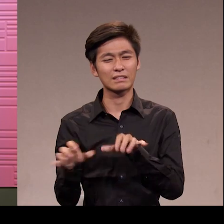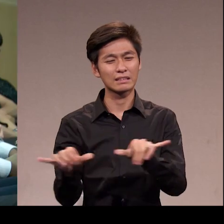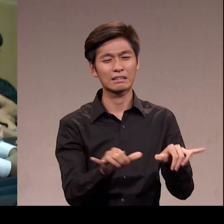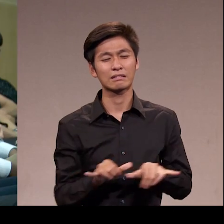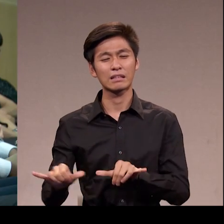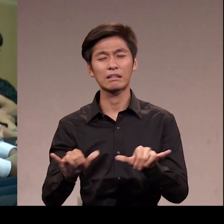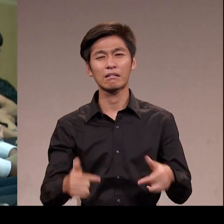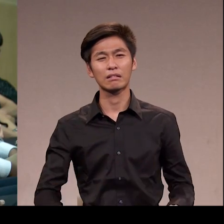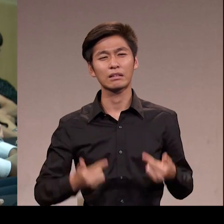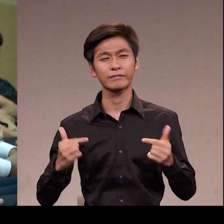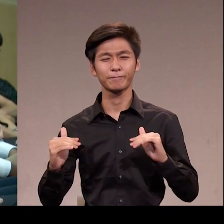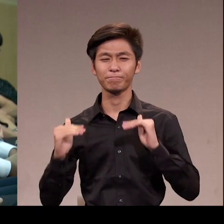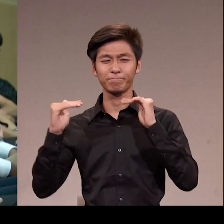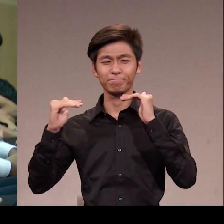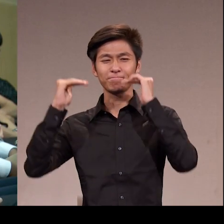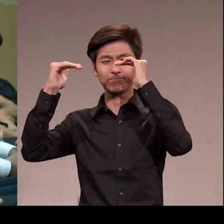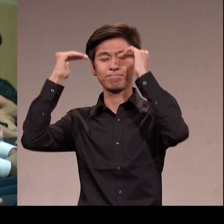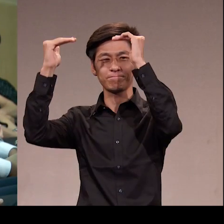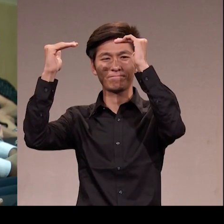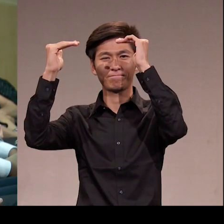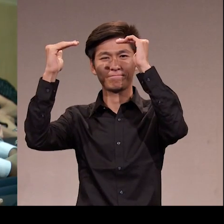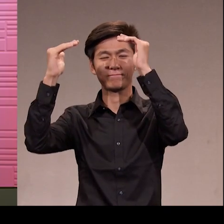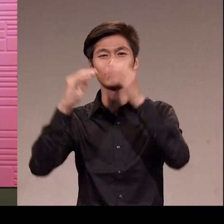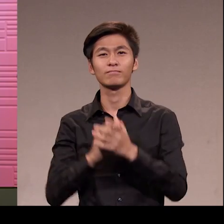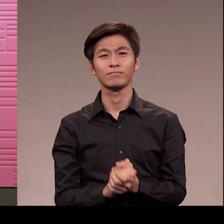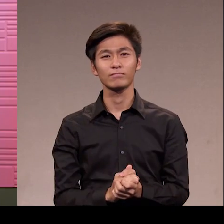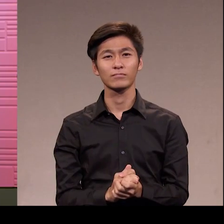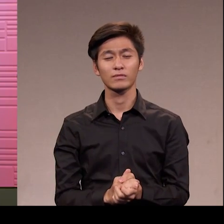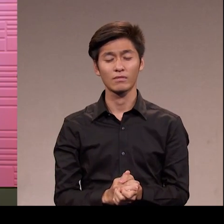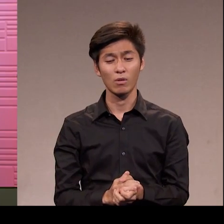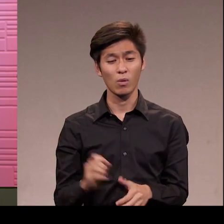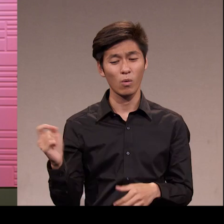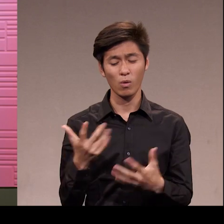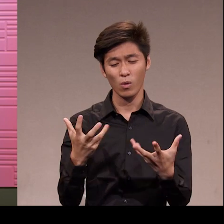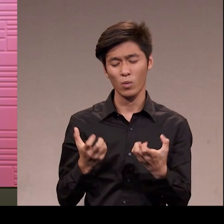Everyone hopes to live better and more comfortably.